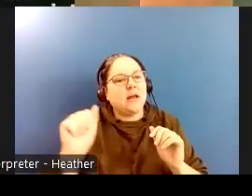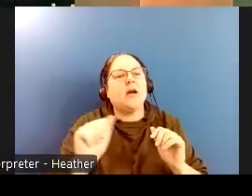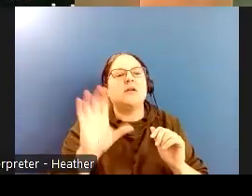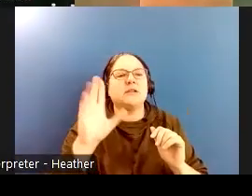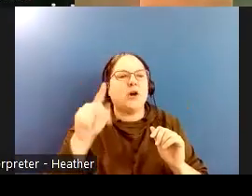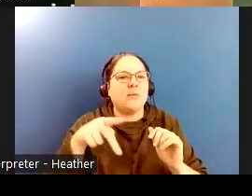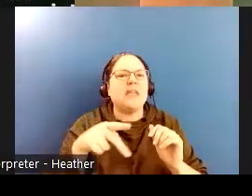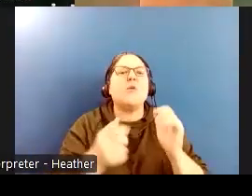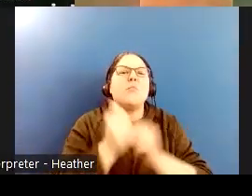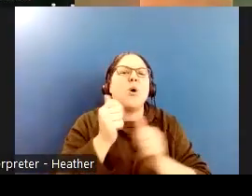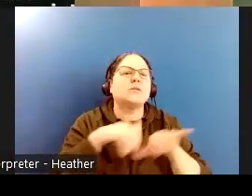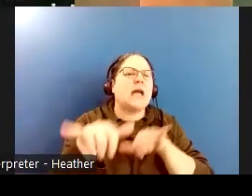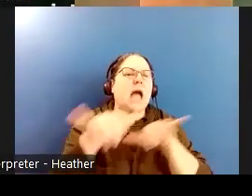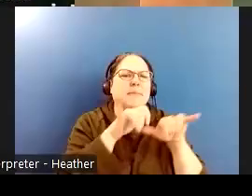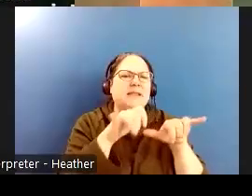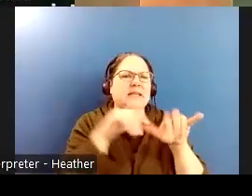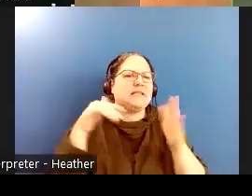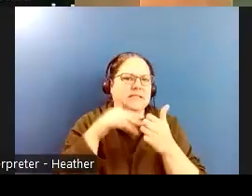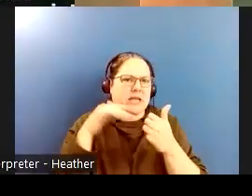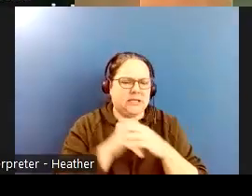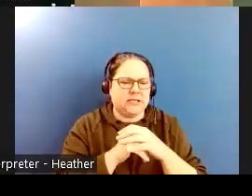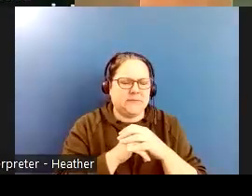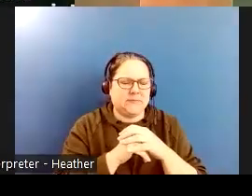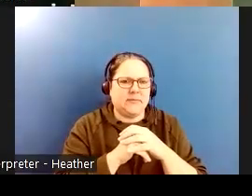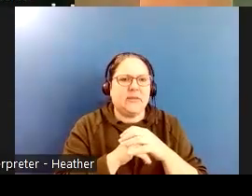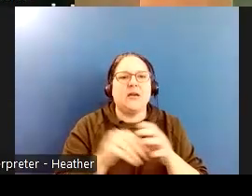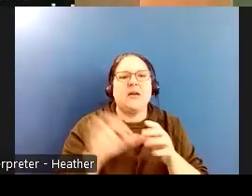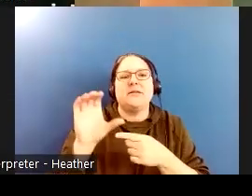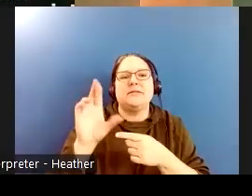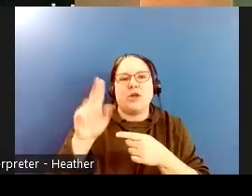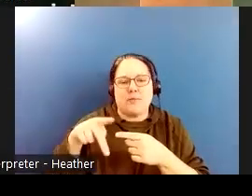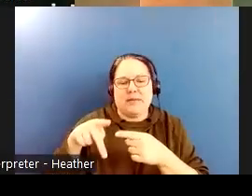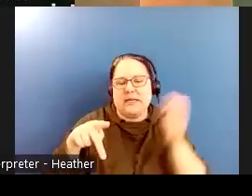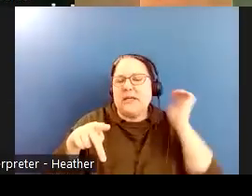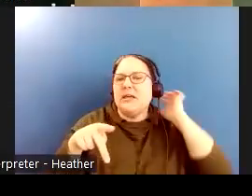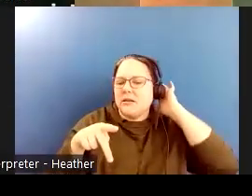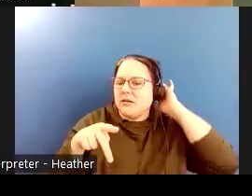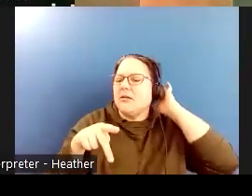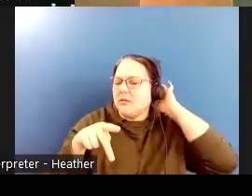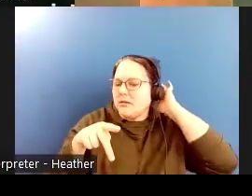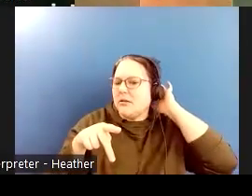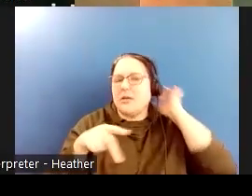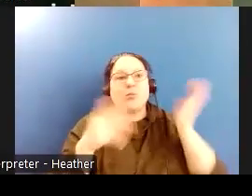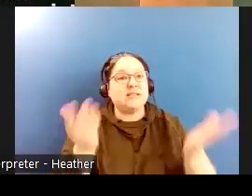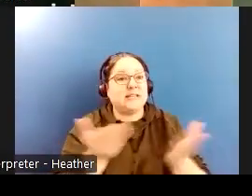Um and the cool thing about CRP was that yeah, show it here was that there was very little